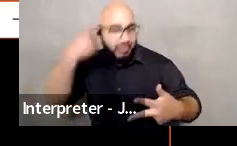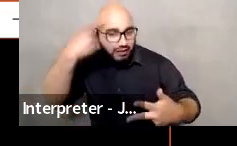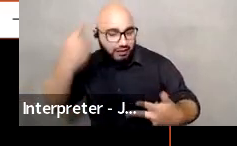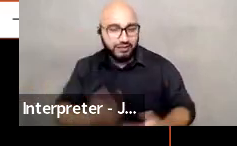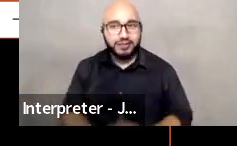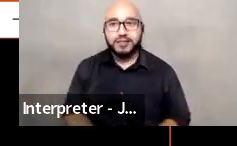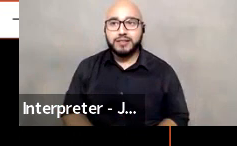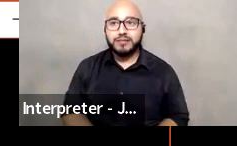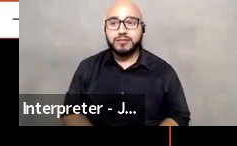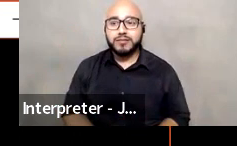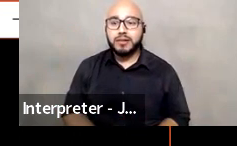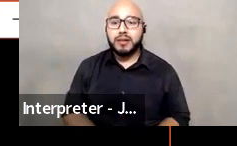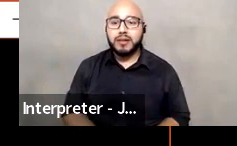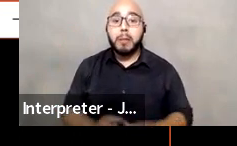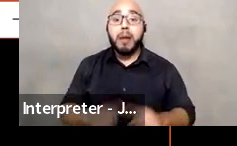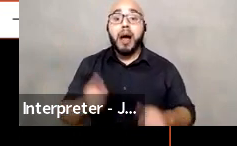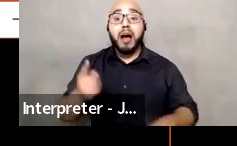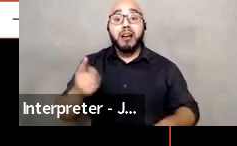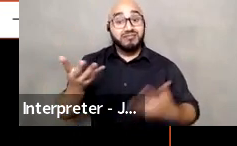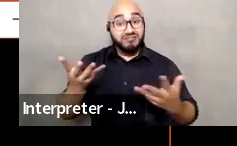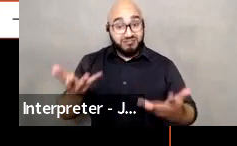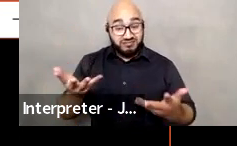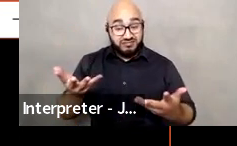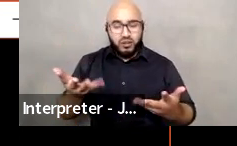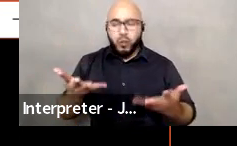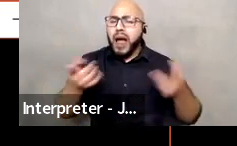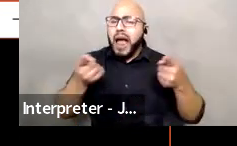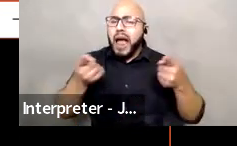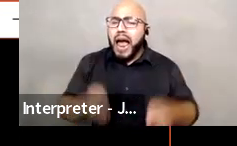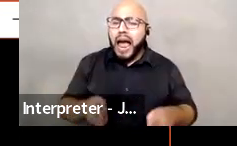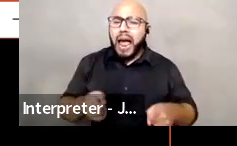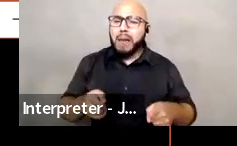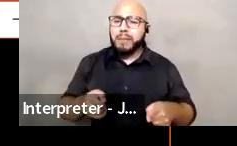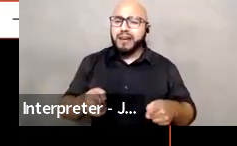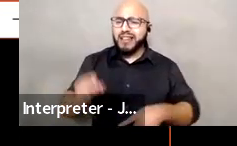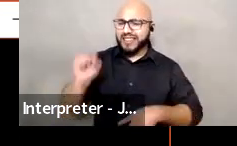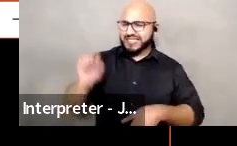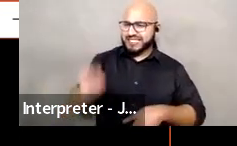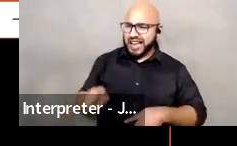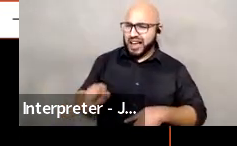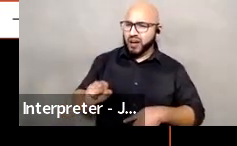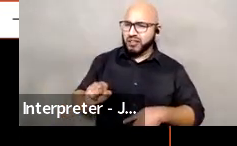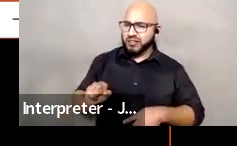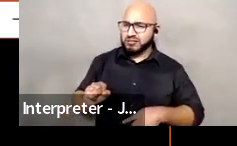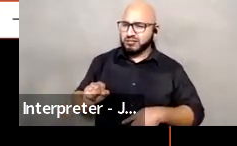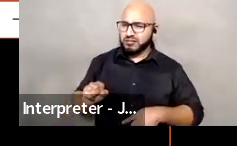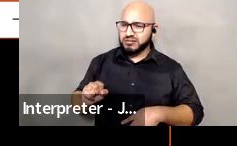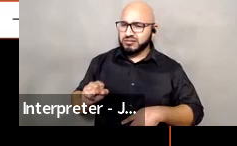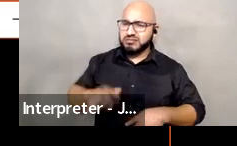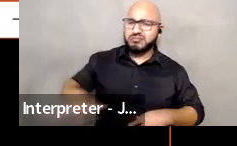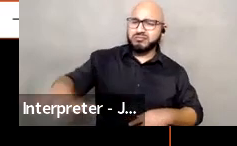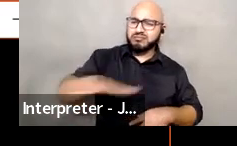But here's the thing. What happened on the ground in the South? This is the second part of the story.